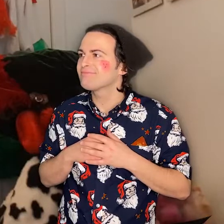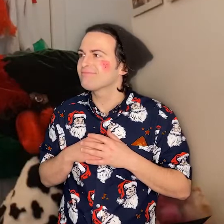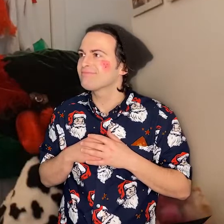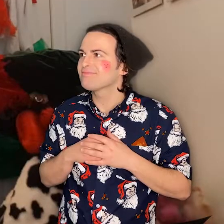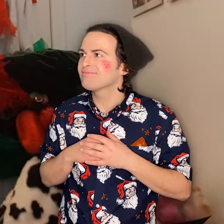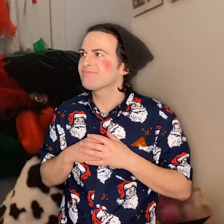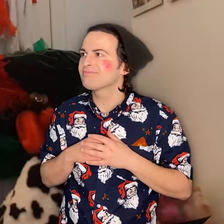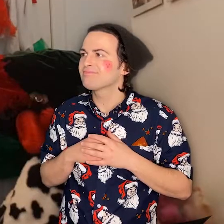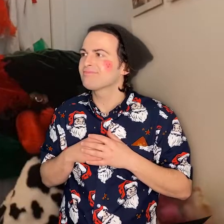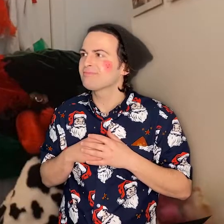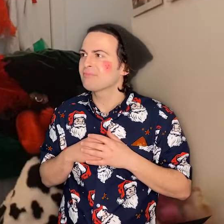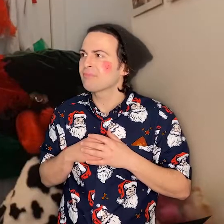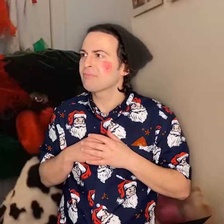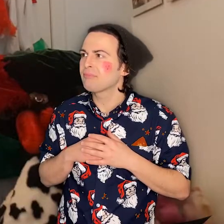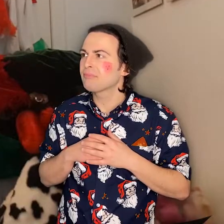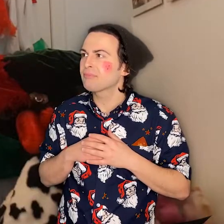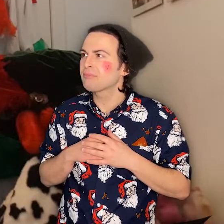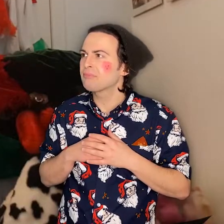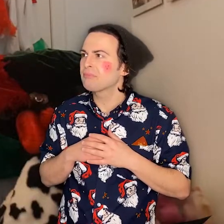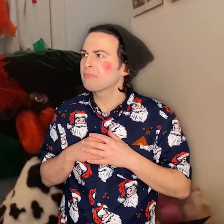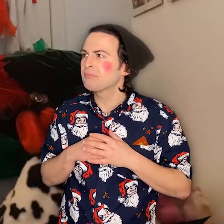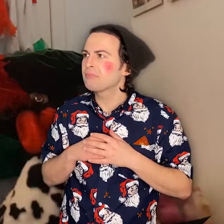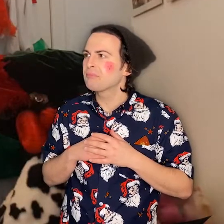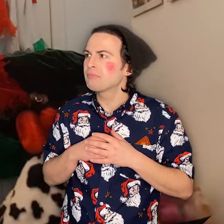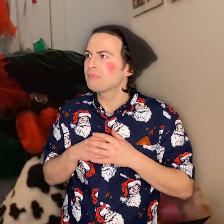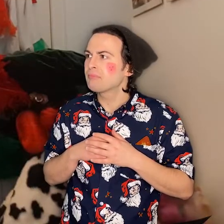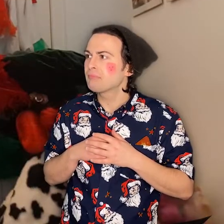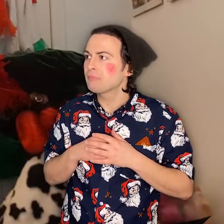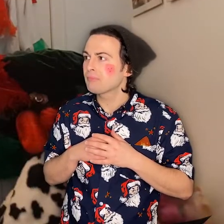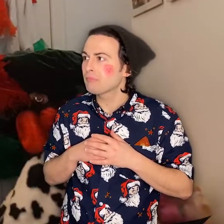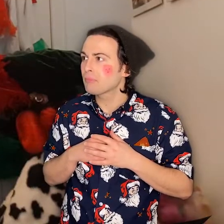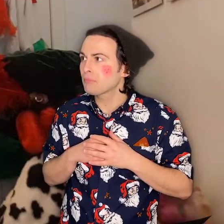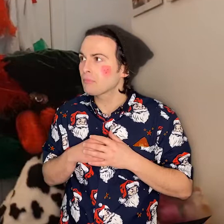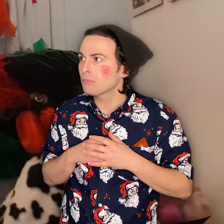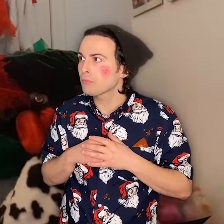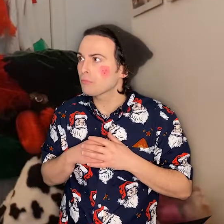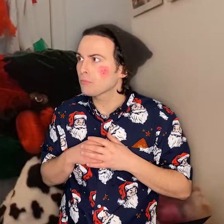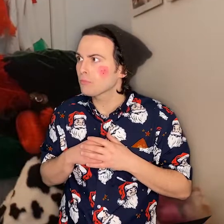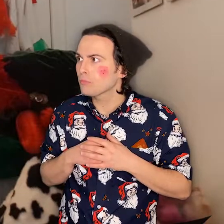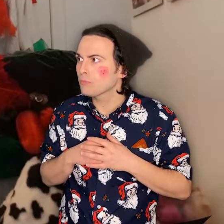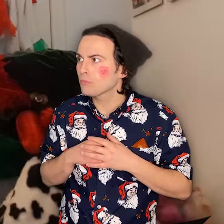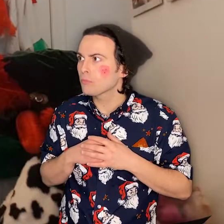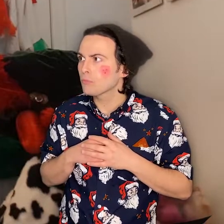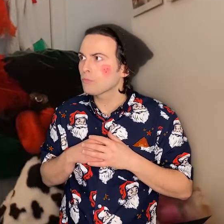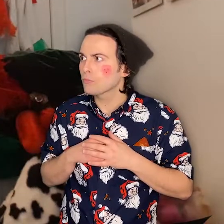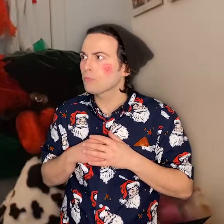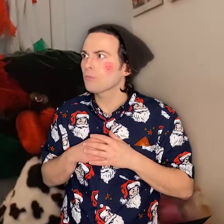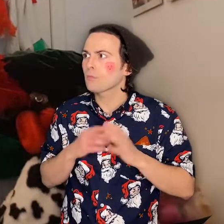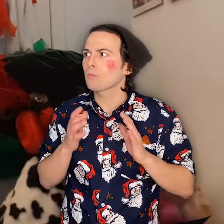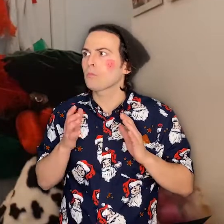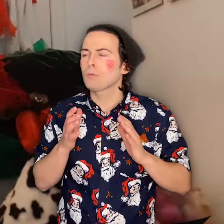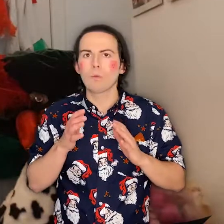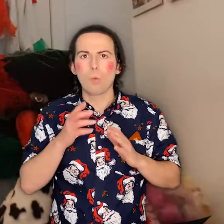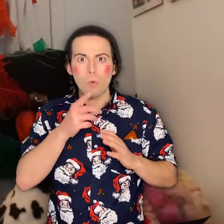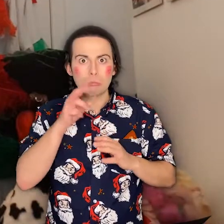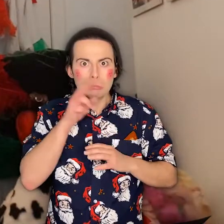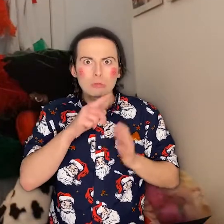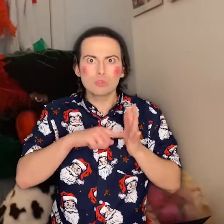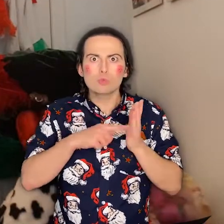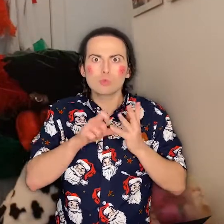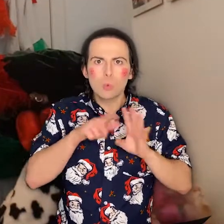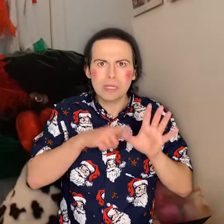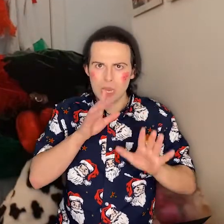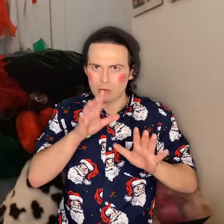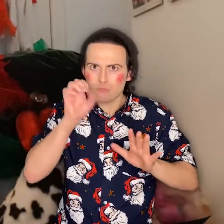So, boys and girls, if you ever see Dame Judy Stench remember to boo her cause she’s not